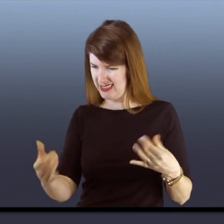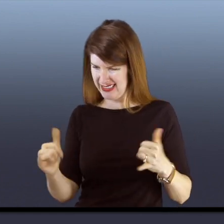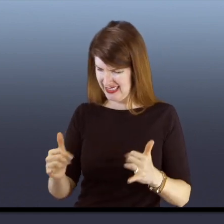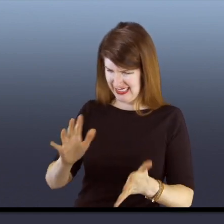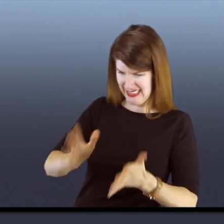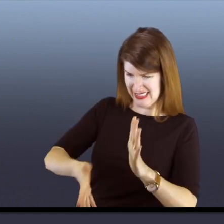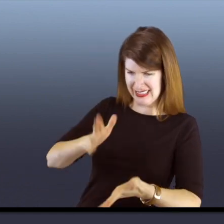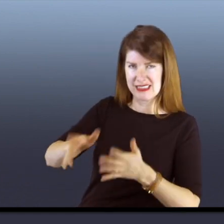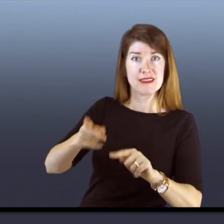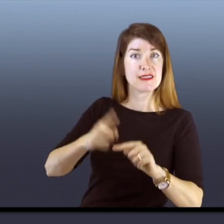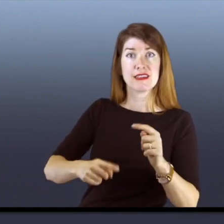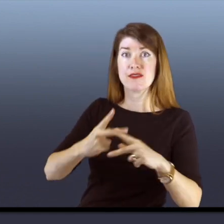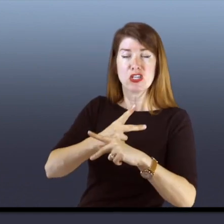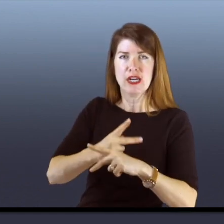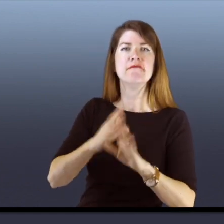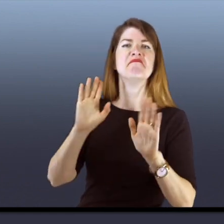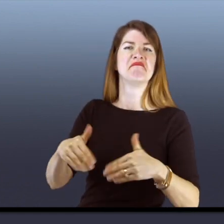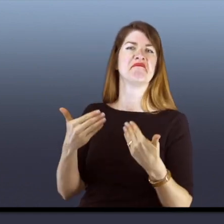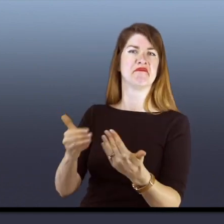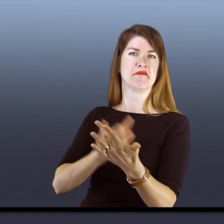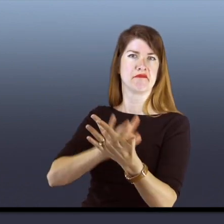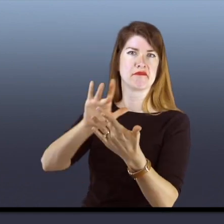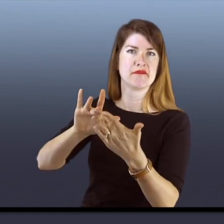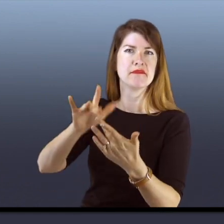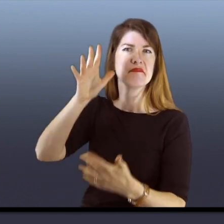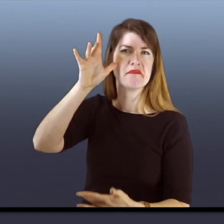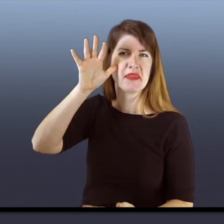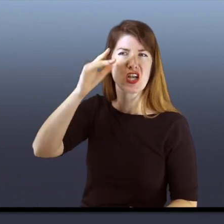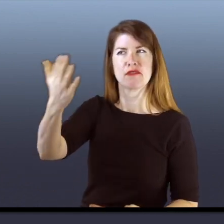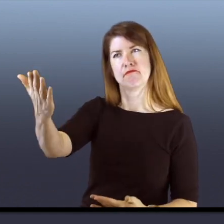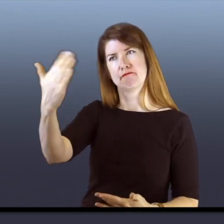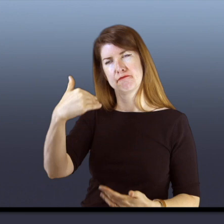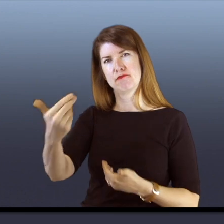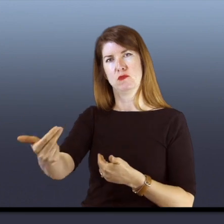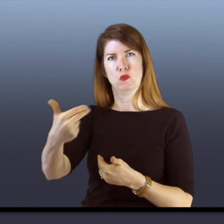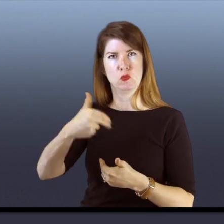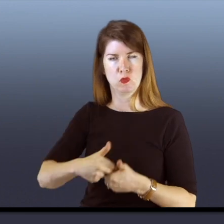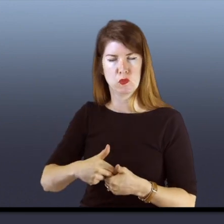and you still can't figure it out, I contacted the parent to come in to join the session,